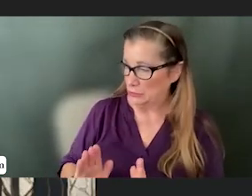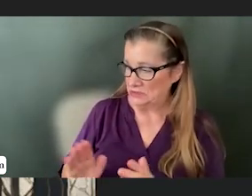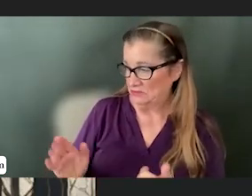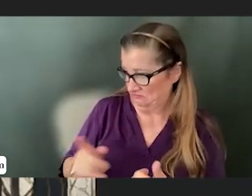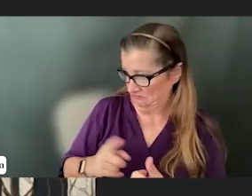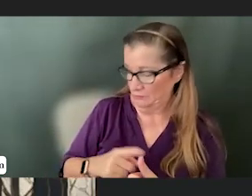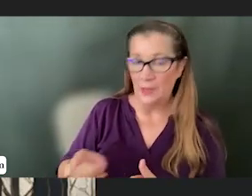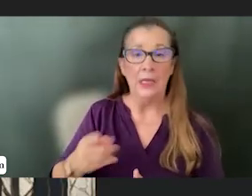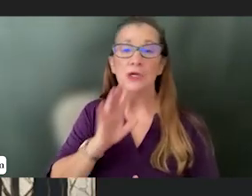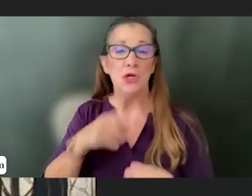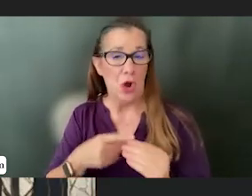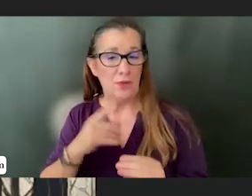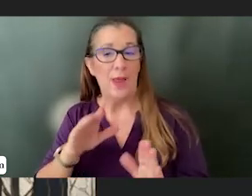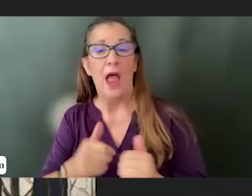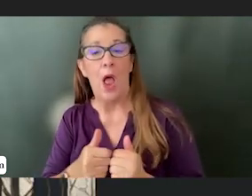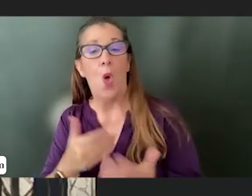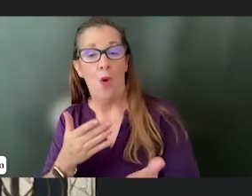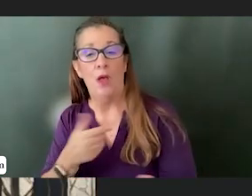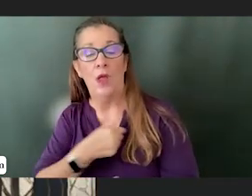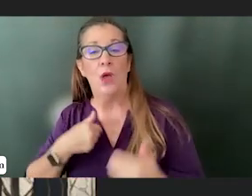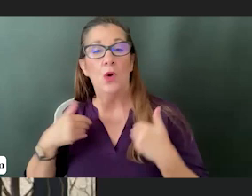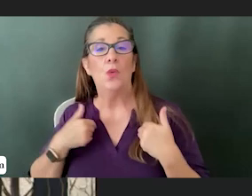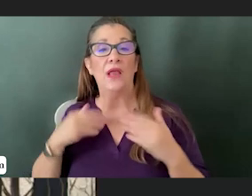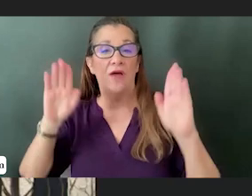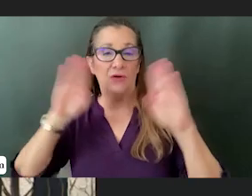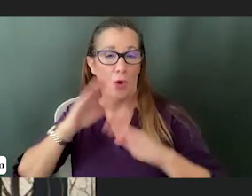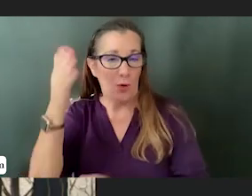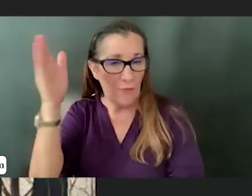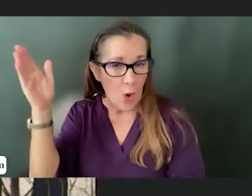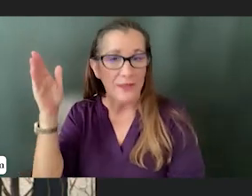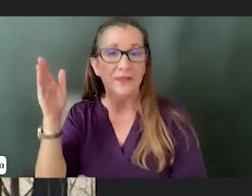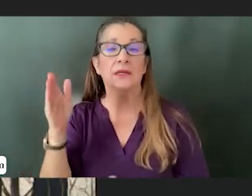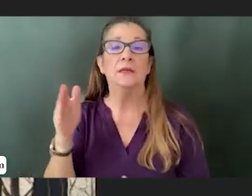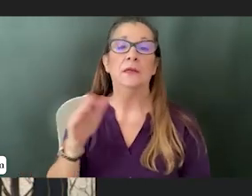And she talked about how the fact that, like, we've got a troubled forest, um, there's not a lot of growth.